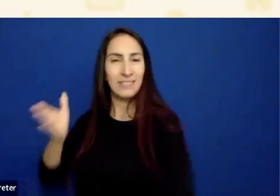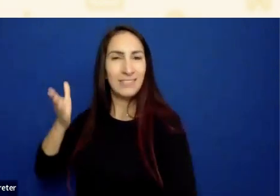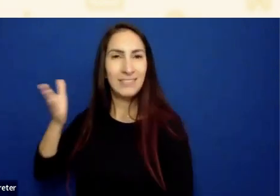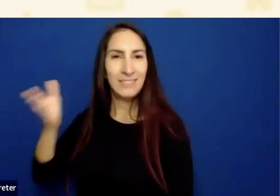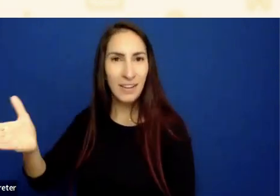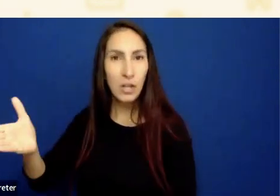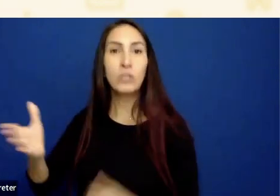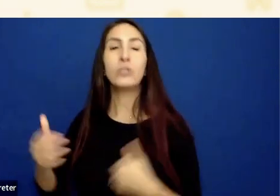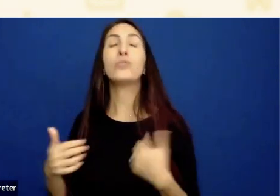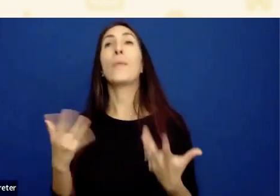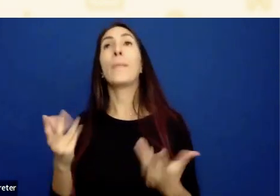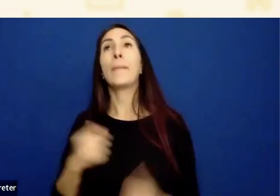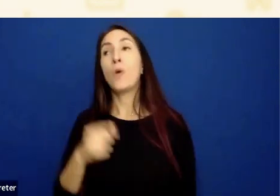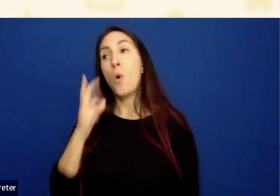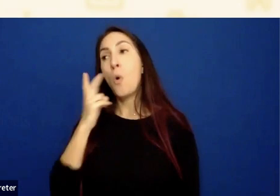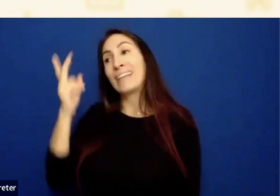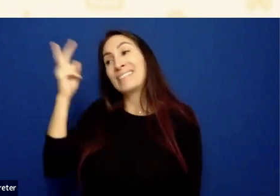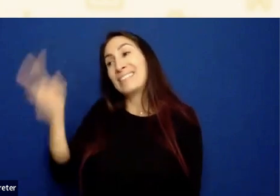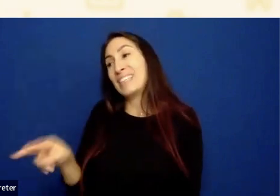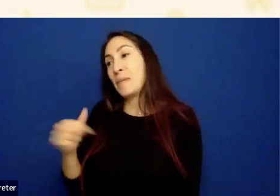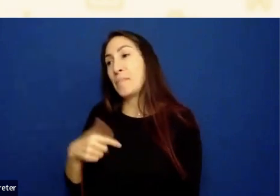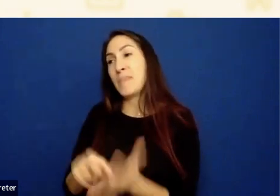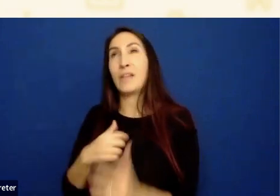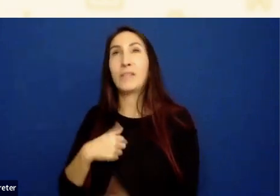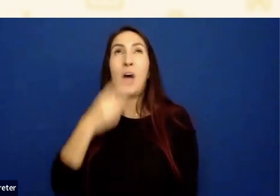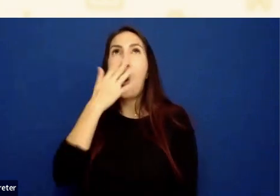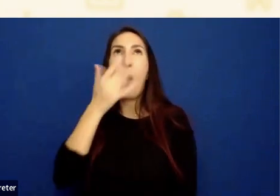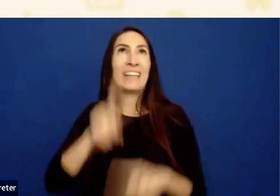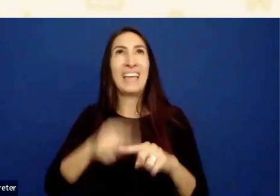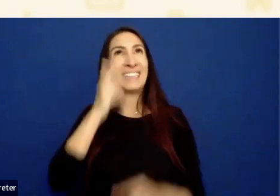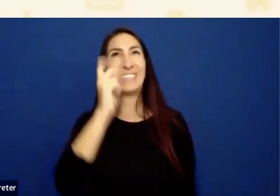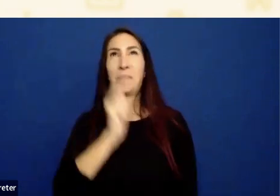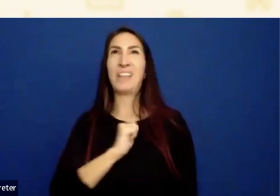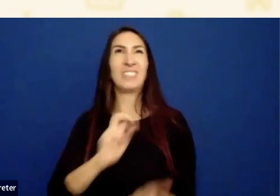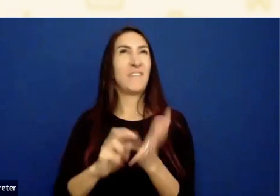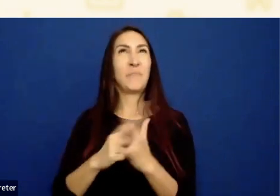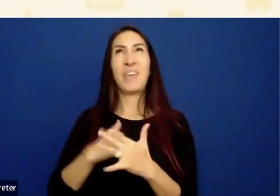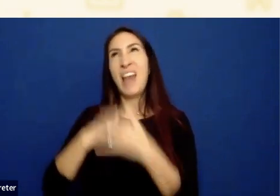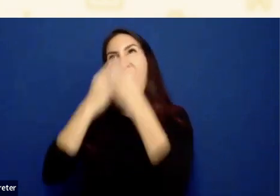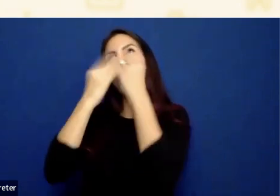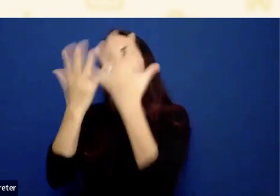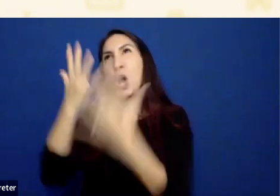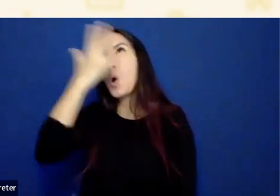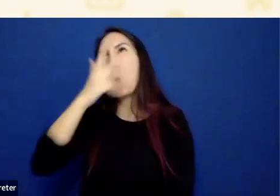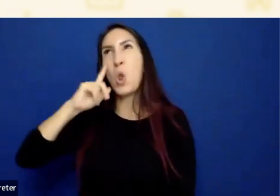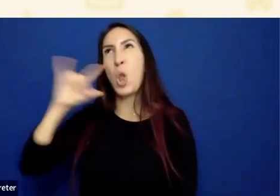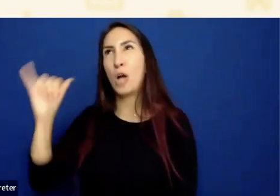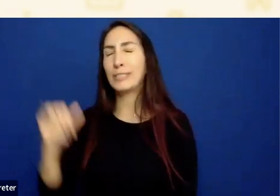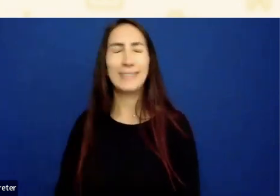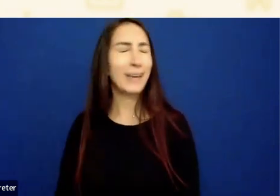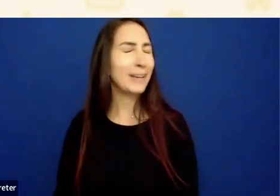what they're choosing. And so providing those descriptions is legitimately difficult.